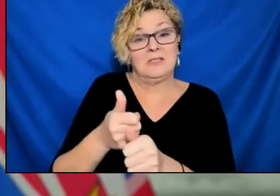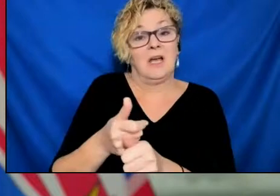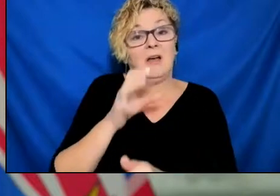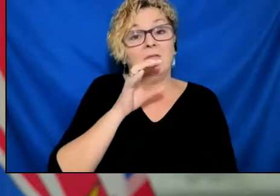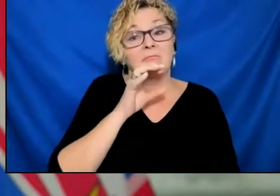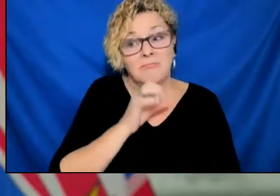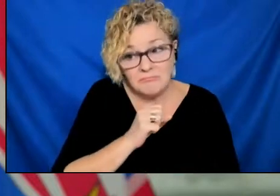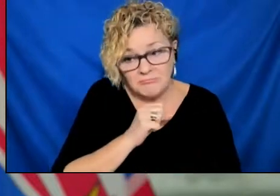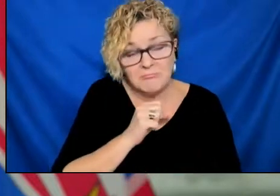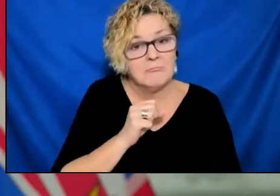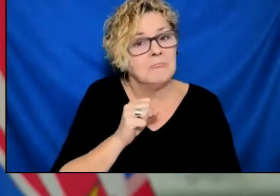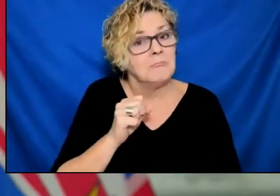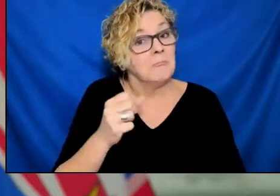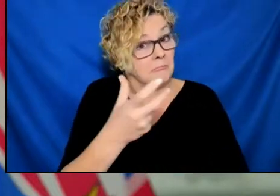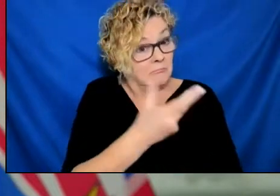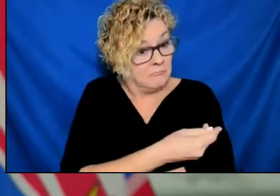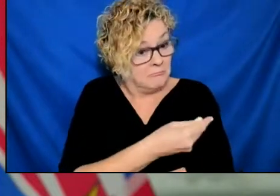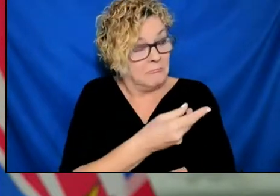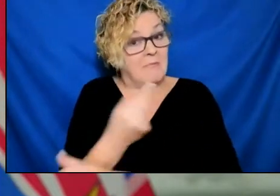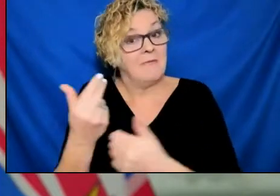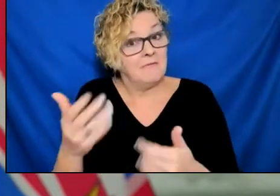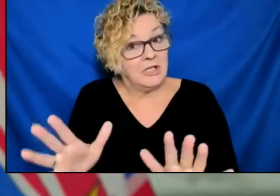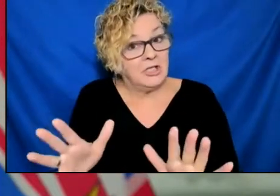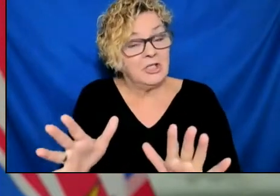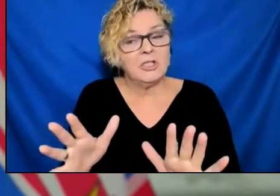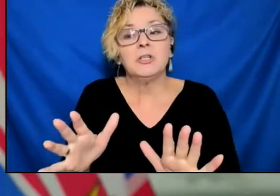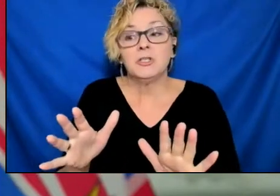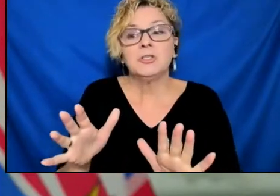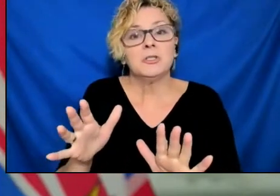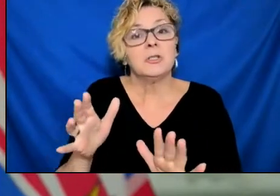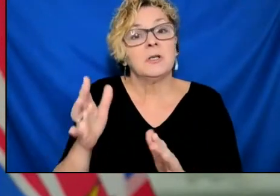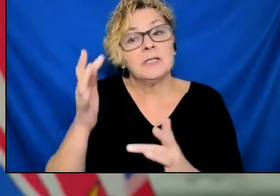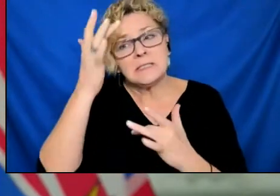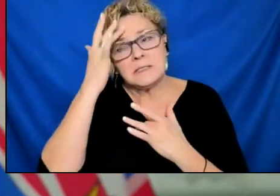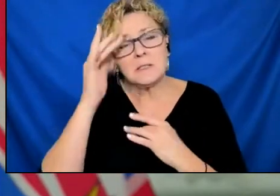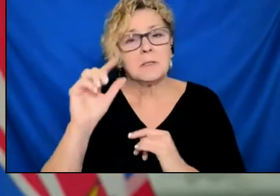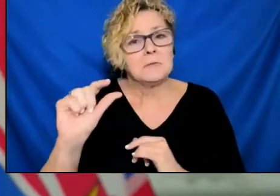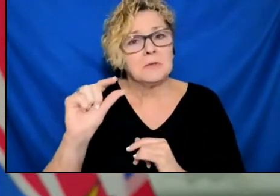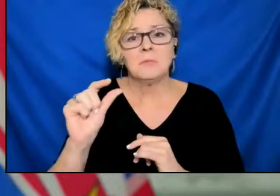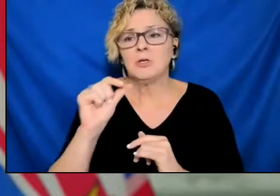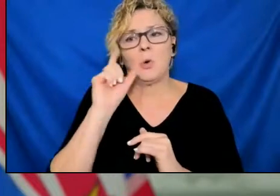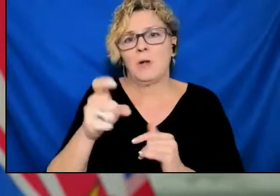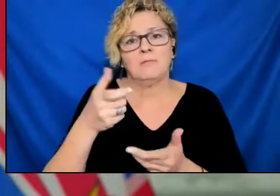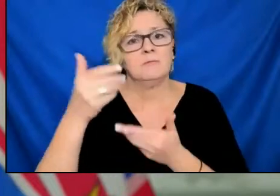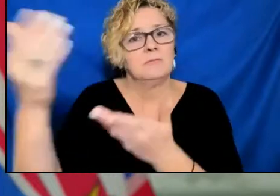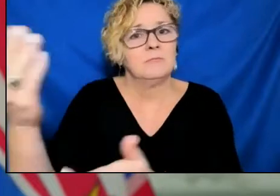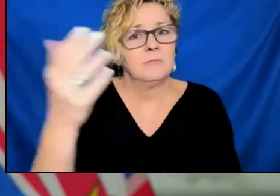Where even older people who are testing positive are not ending up in hospital. And that is the good news right